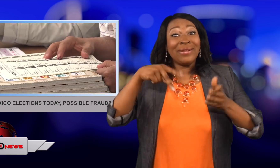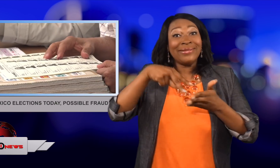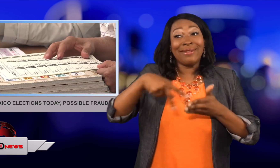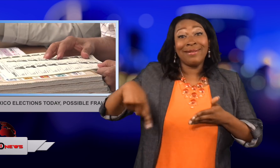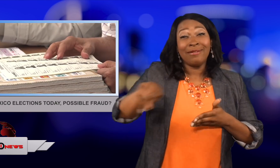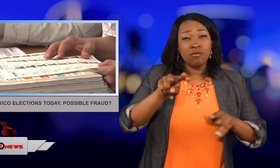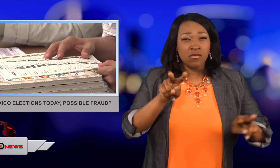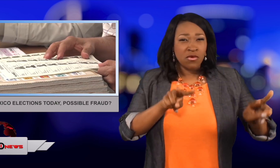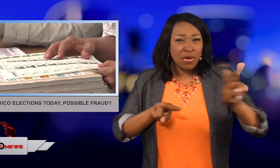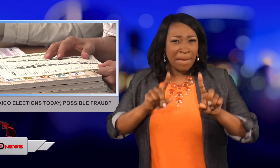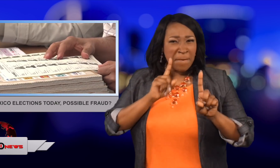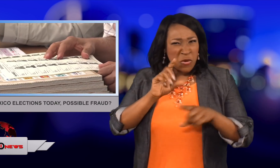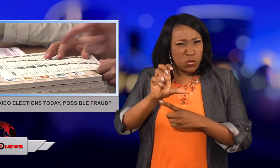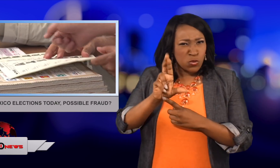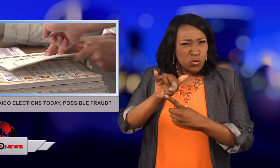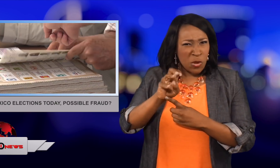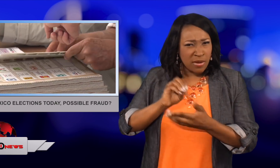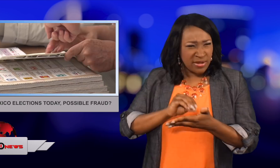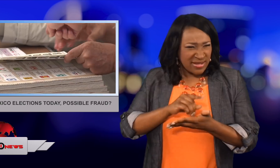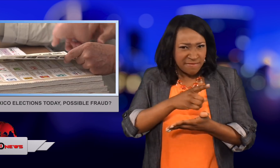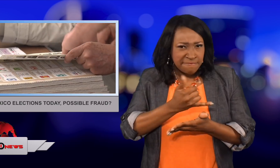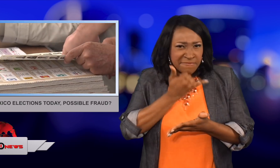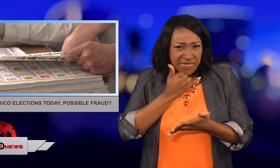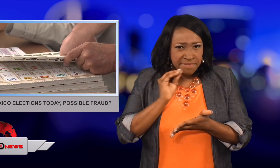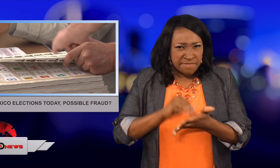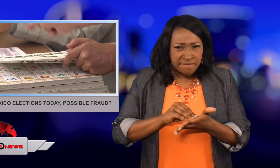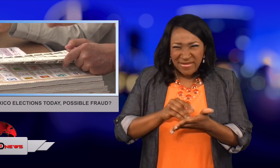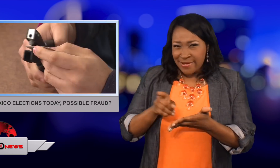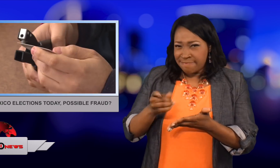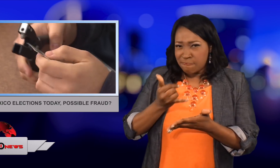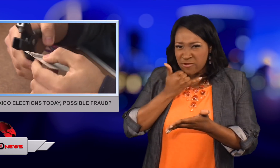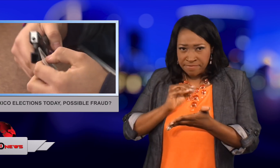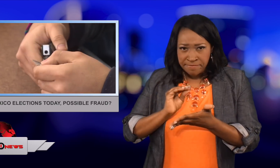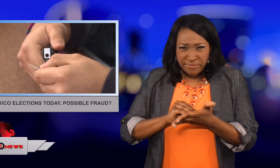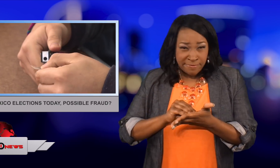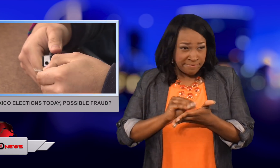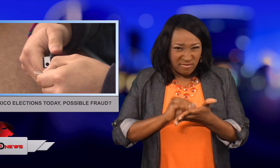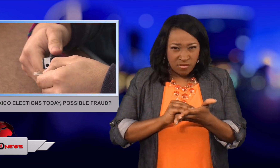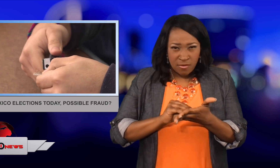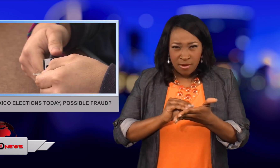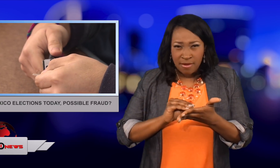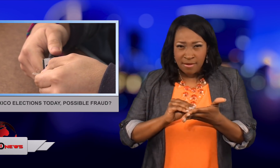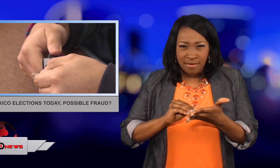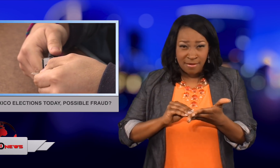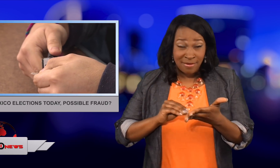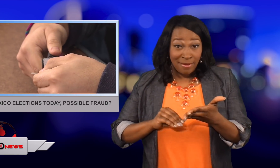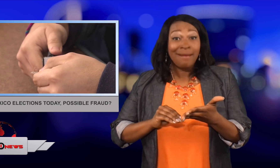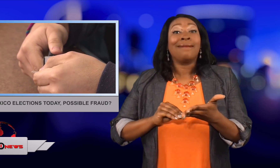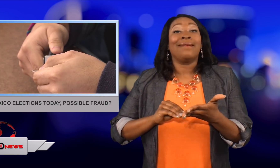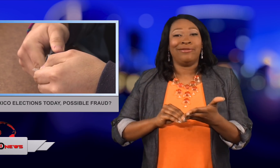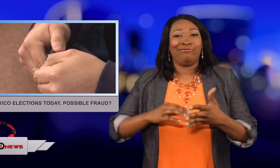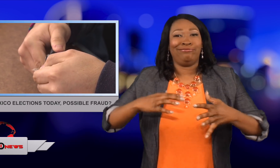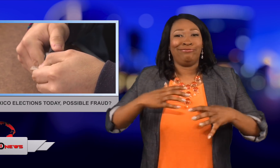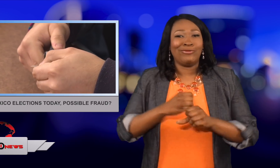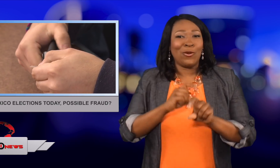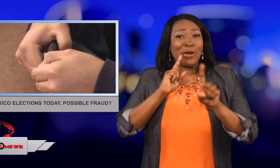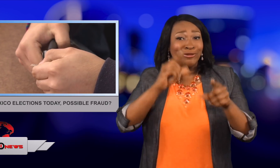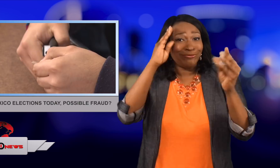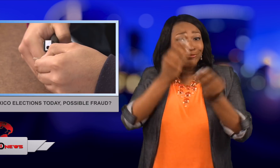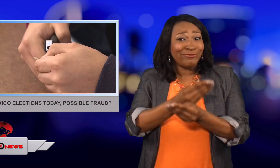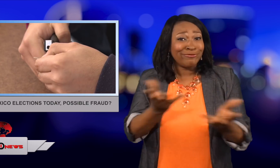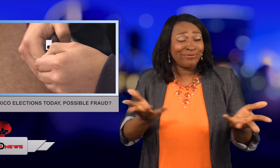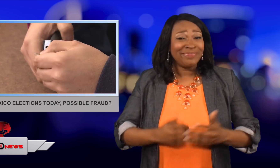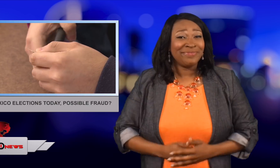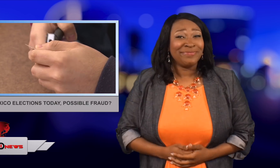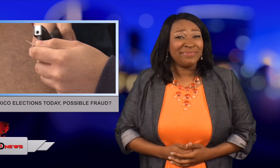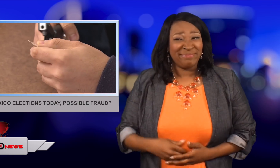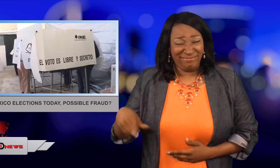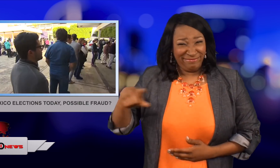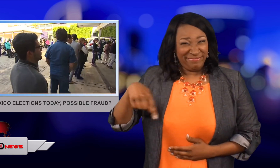They are there to report crimes and compile a public report with the results of their findings.